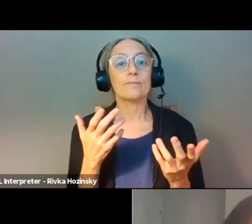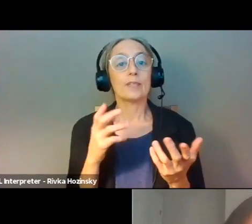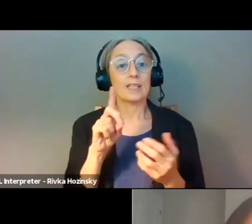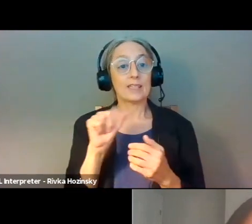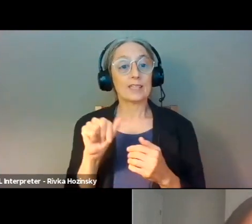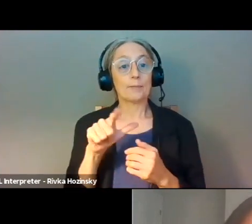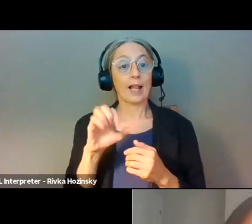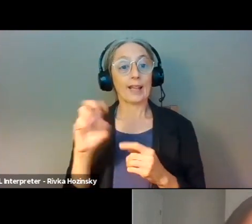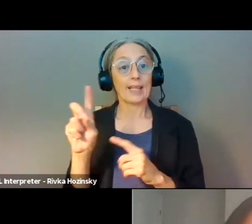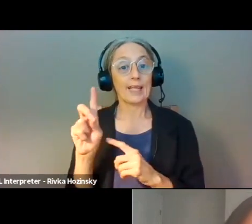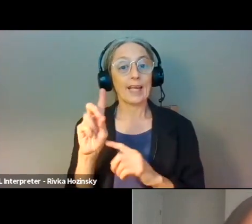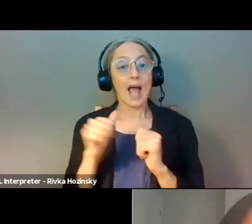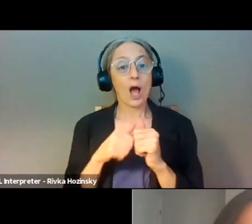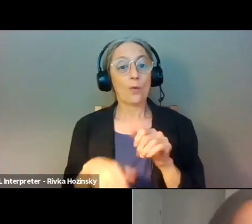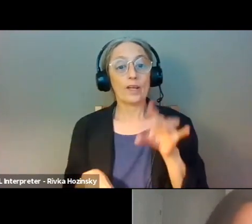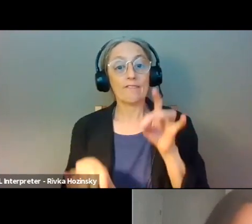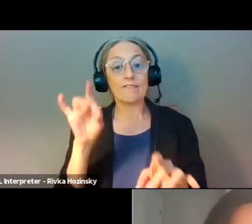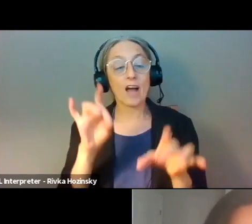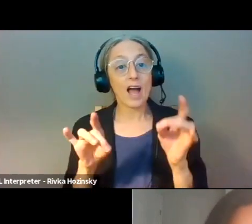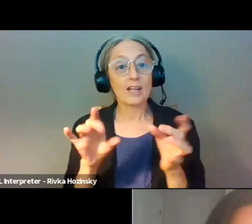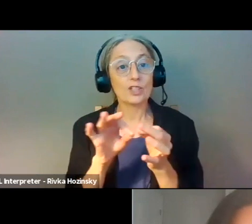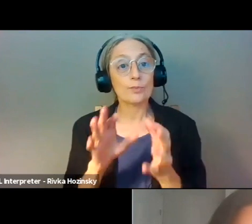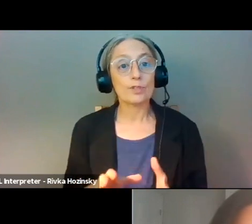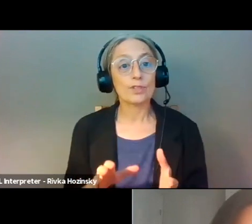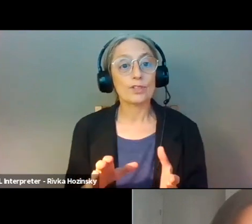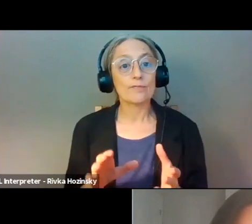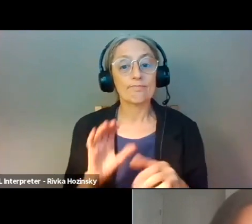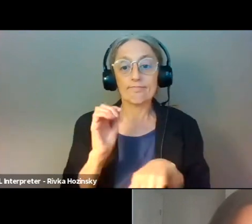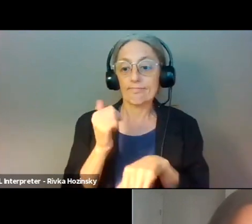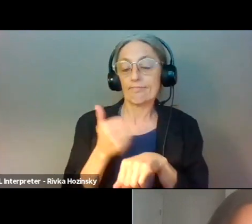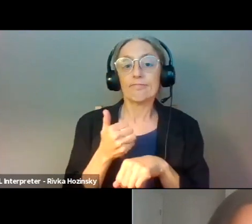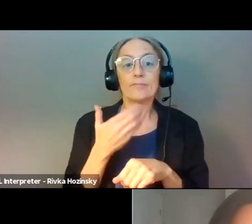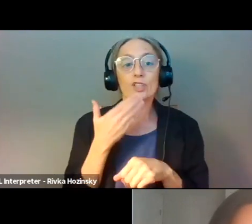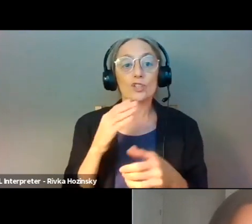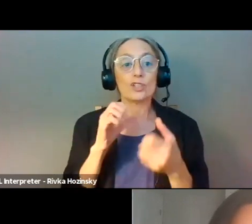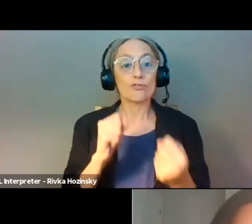really been able to create strong relationships with interpreters is by